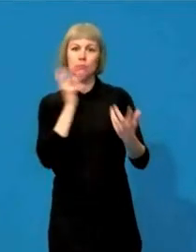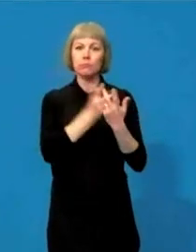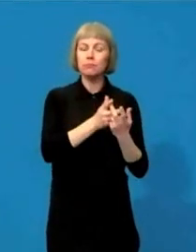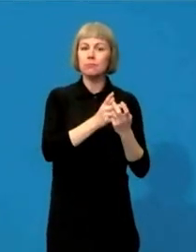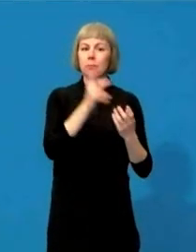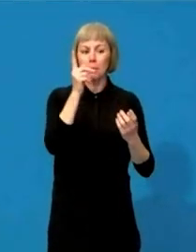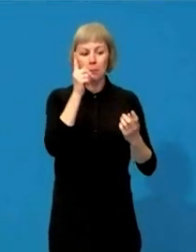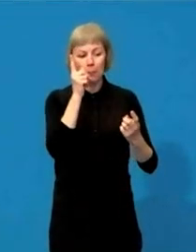obtain their licence.